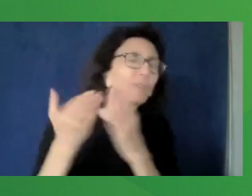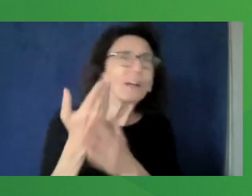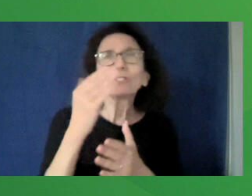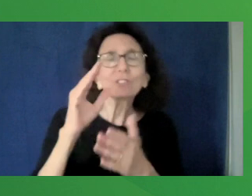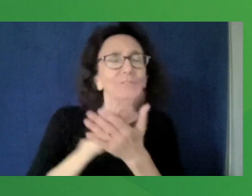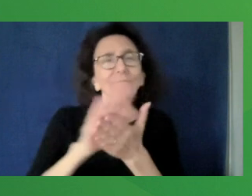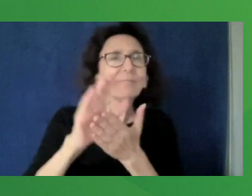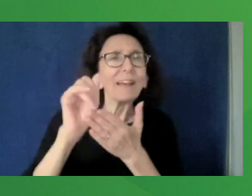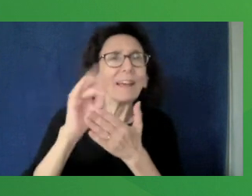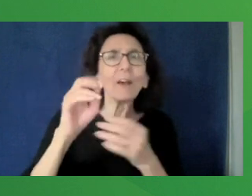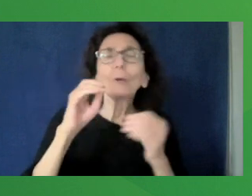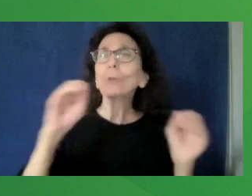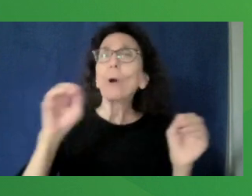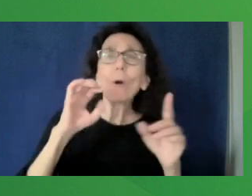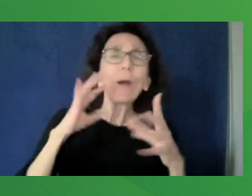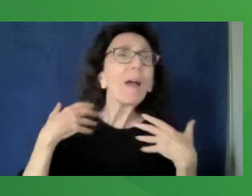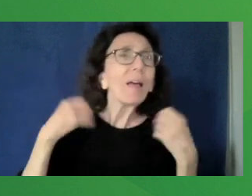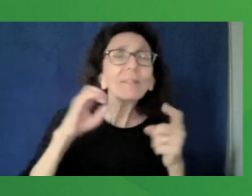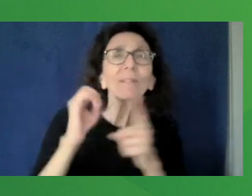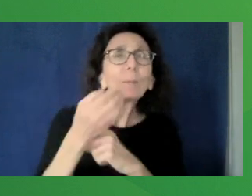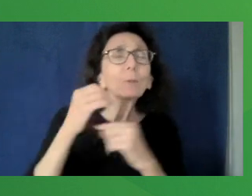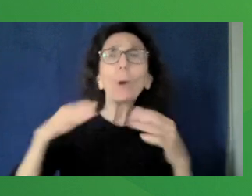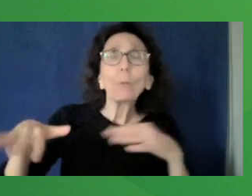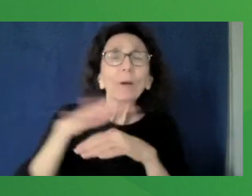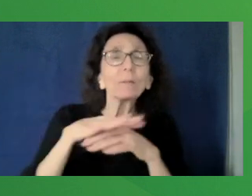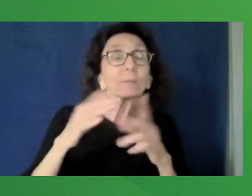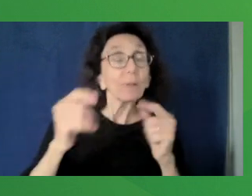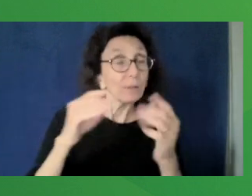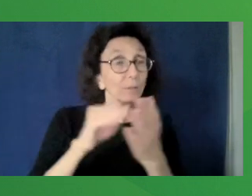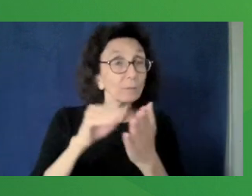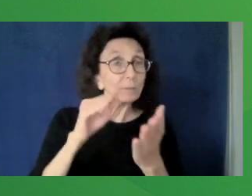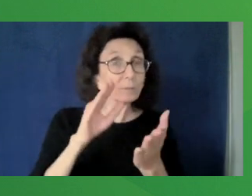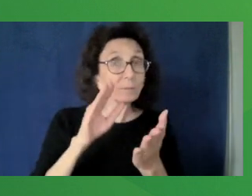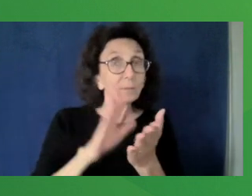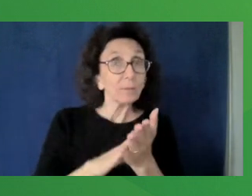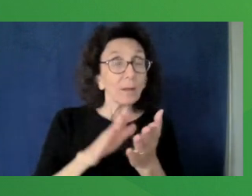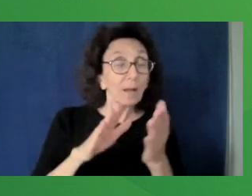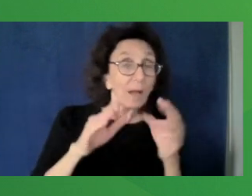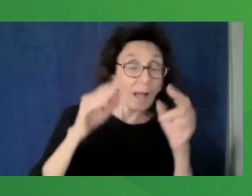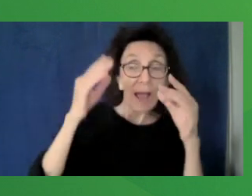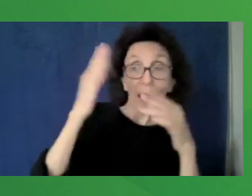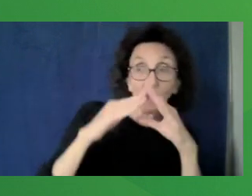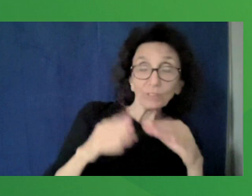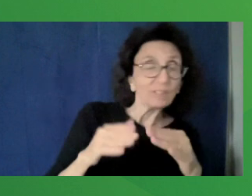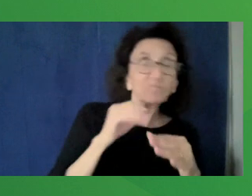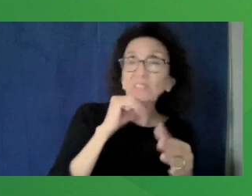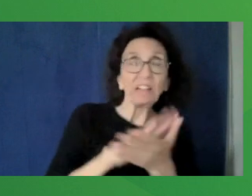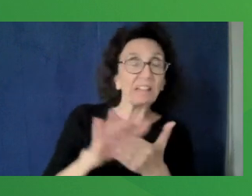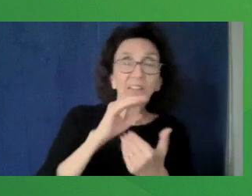nowhere to surround. Run-down houses, nowhere near clean. A lot of unhealthy places people have